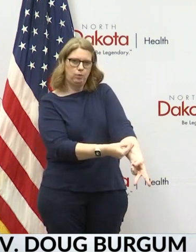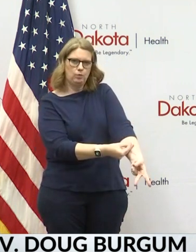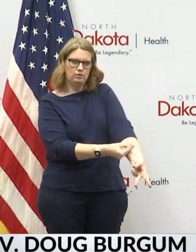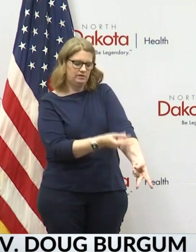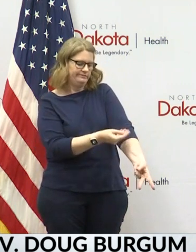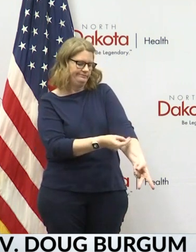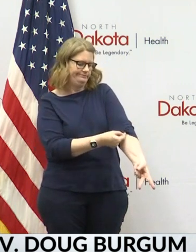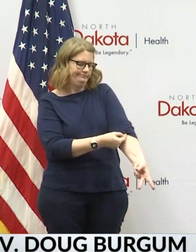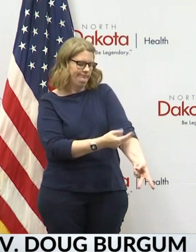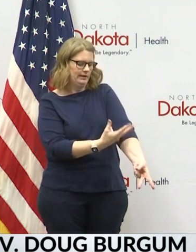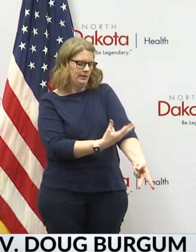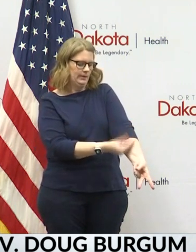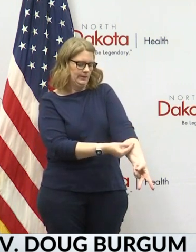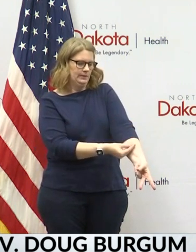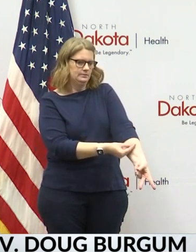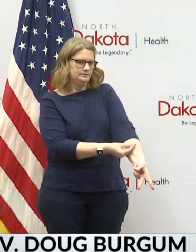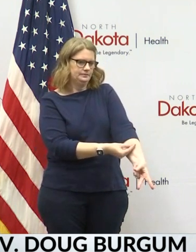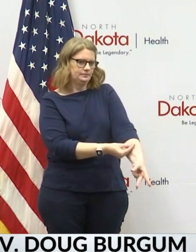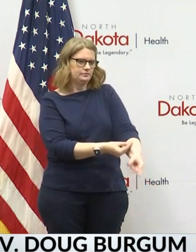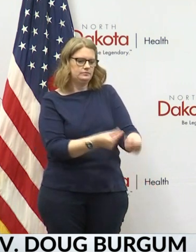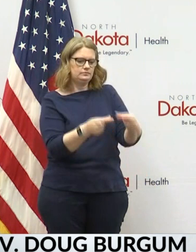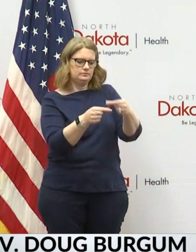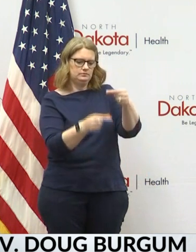BLOODSTREAM AS A RESULT OF BEING EXPOSED TO THE VIRUS.